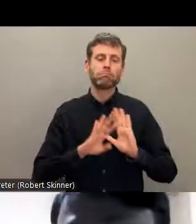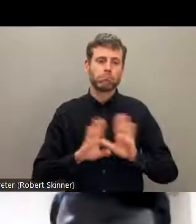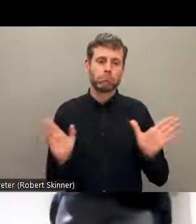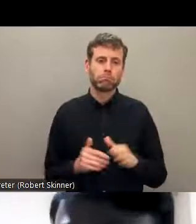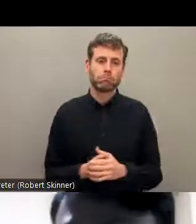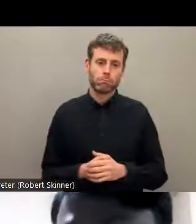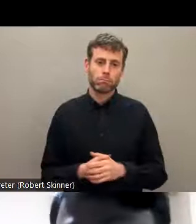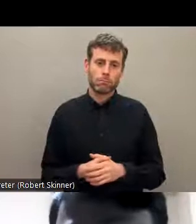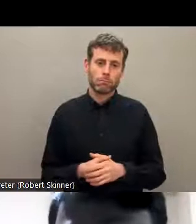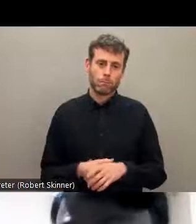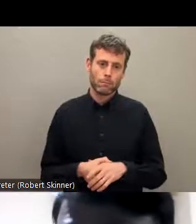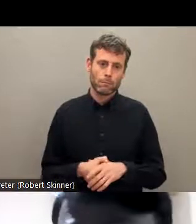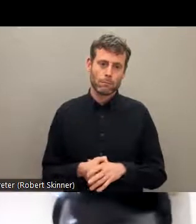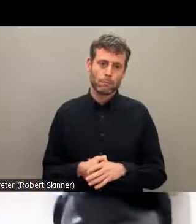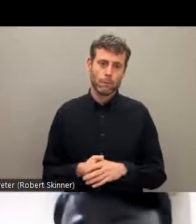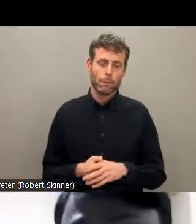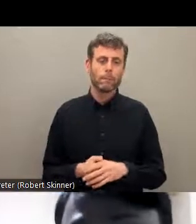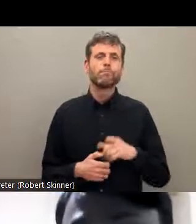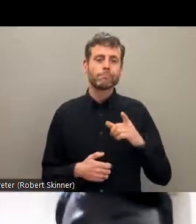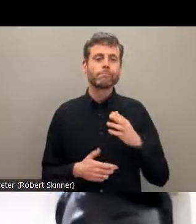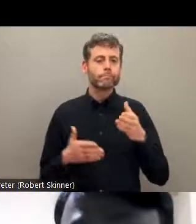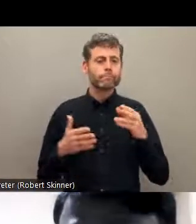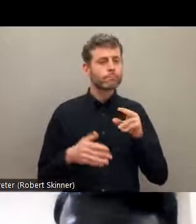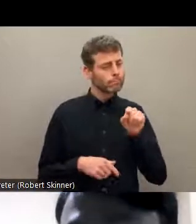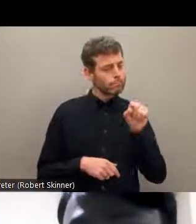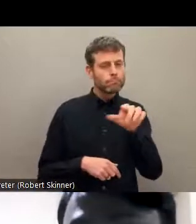the Dalit with disabilities, as we know